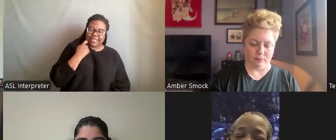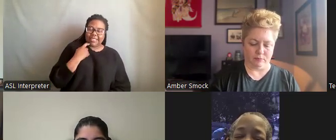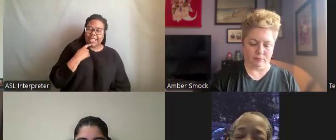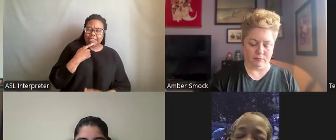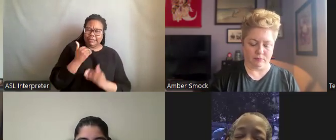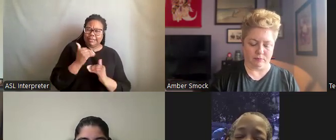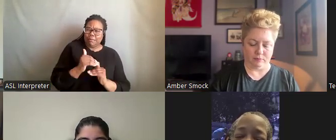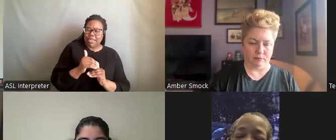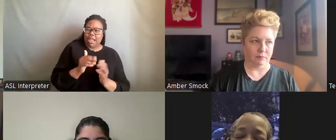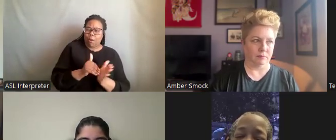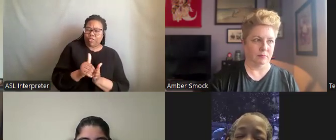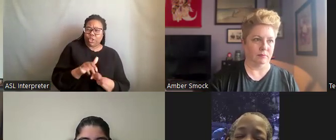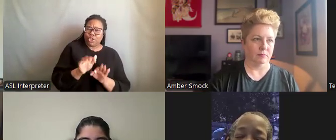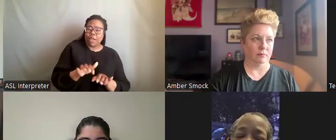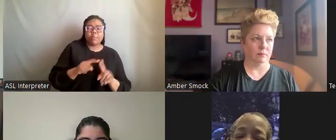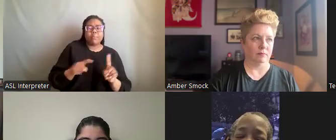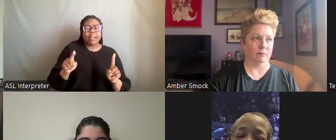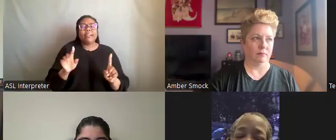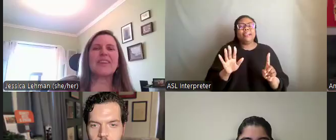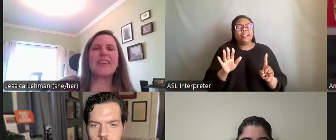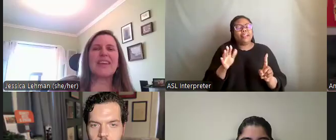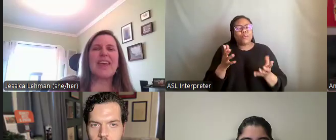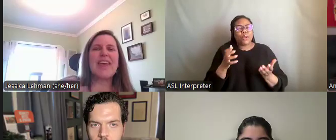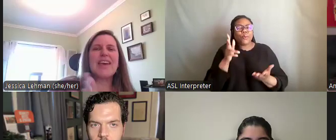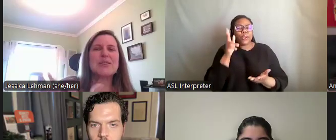in the chat. I know I said keep it limited but this is